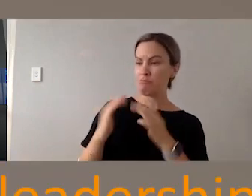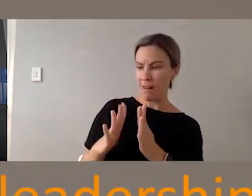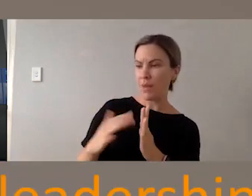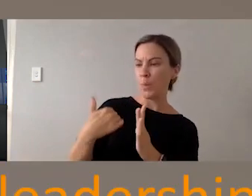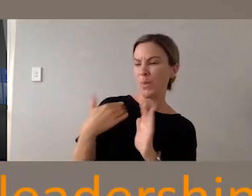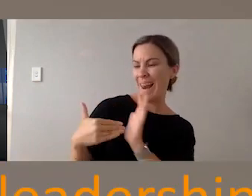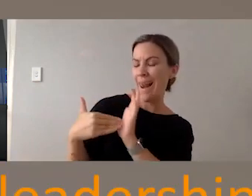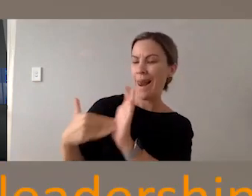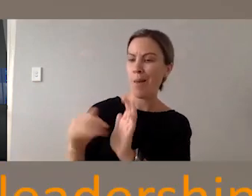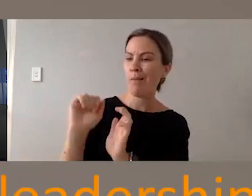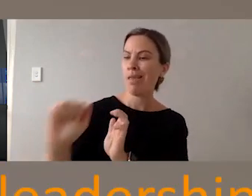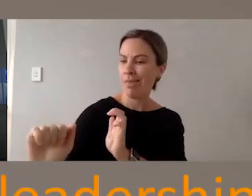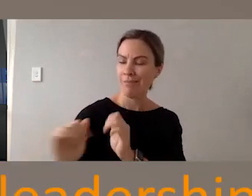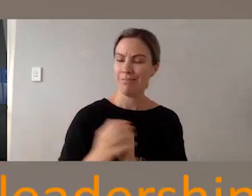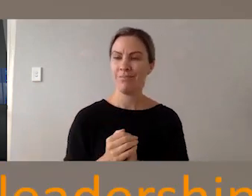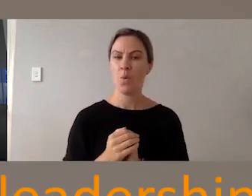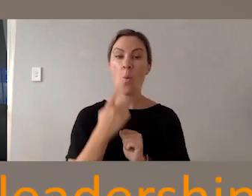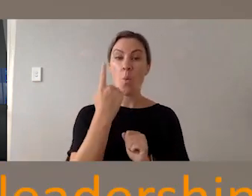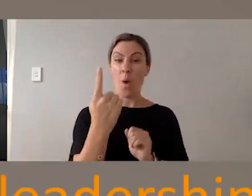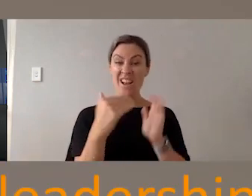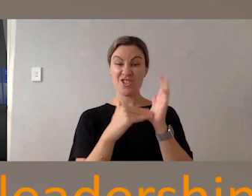size does not fit all when it comes to leadership. And what we need to